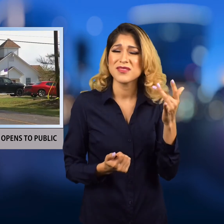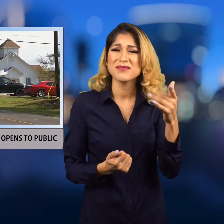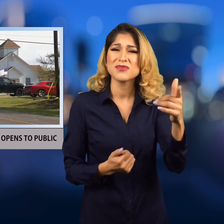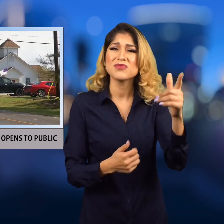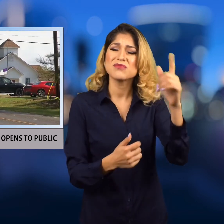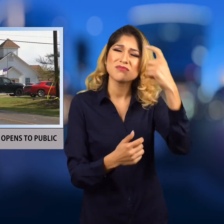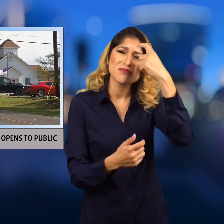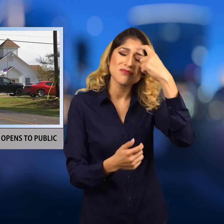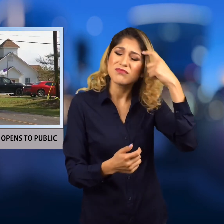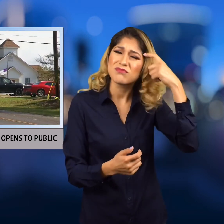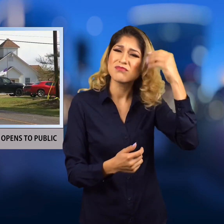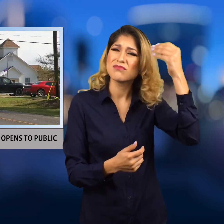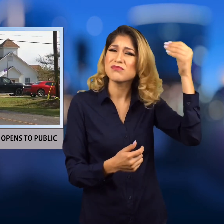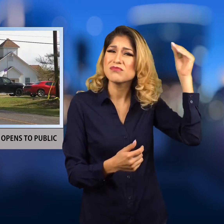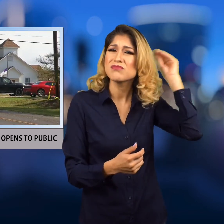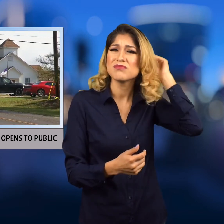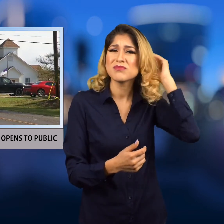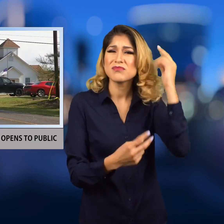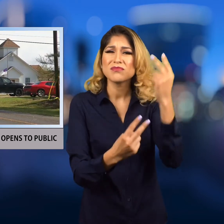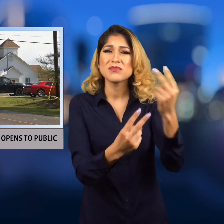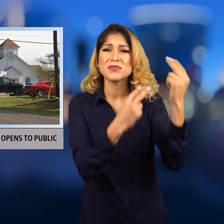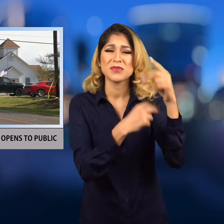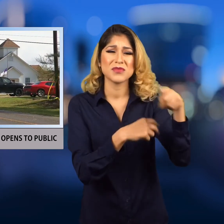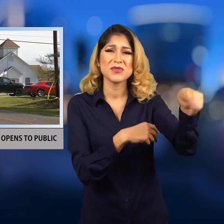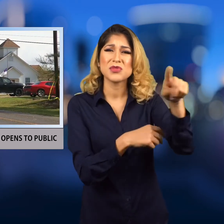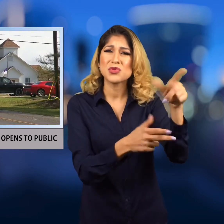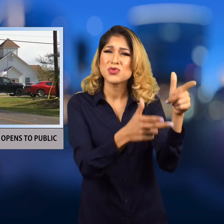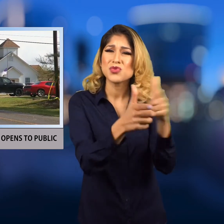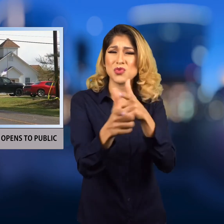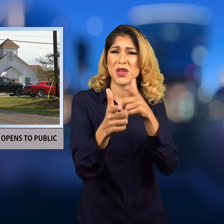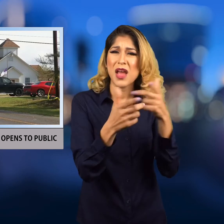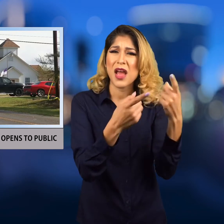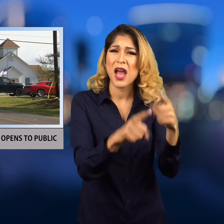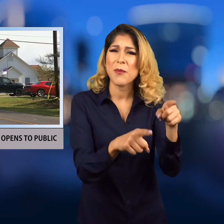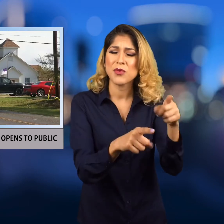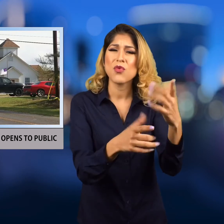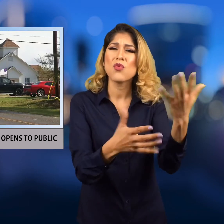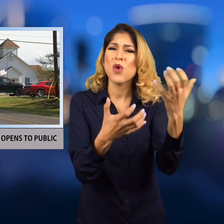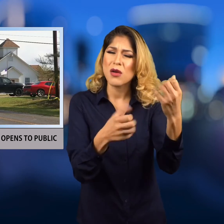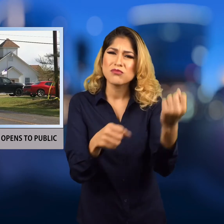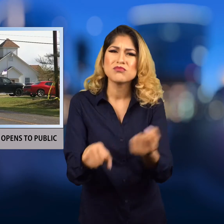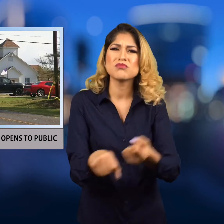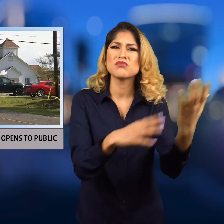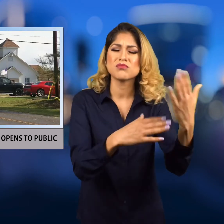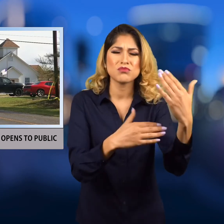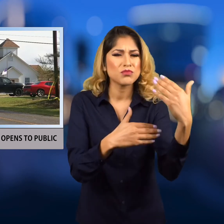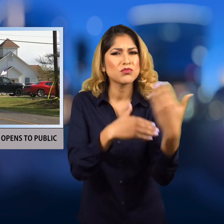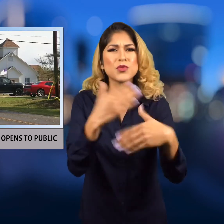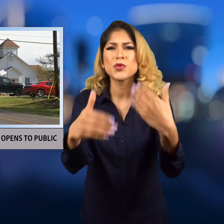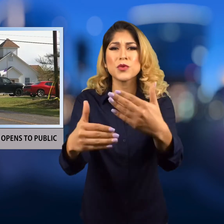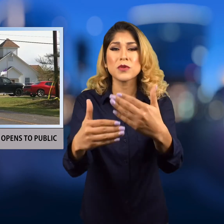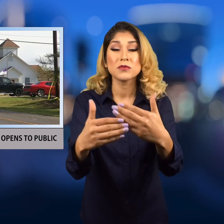He says the church is a stark reminder of the violence that happened there. Tearing it down is the best way to move forward.